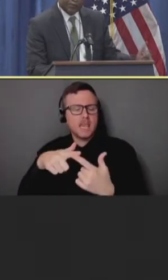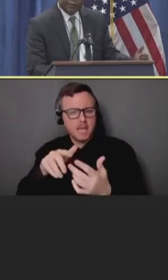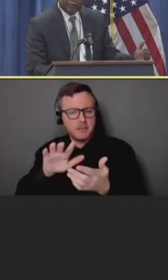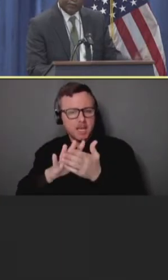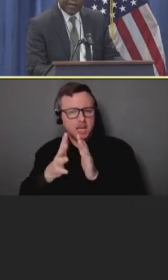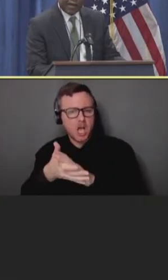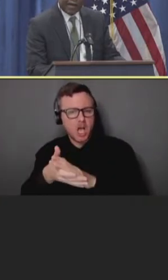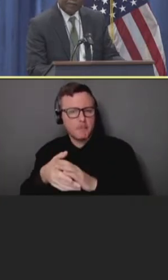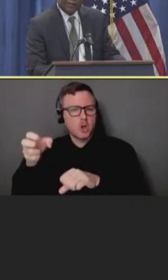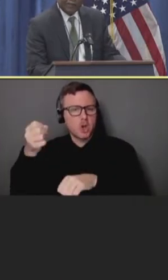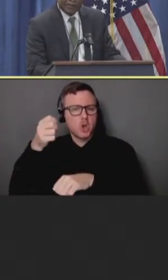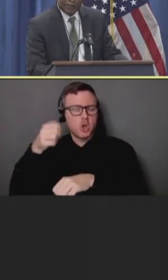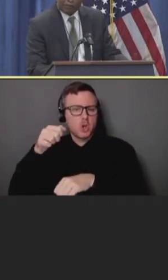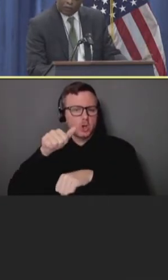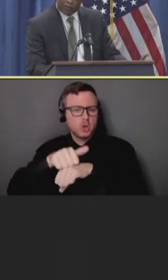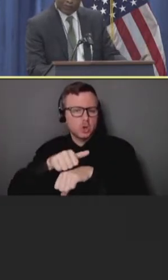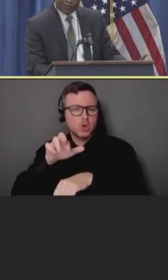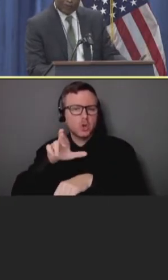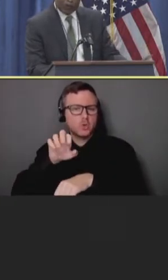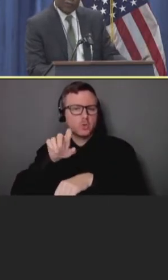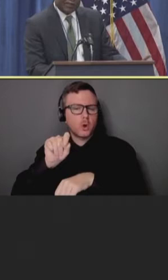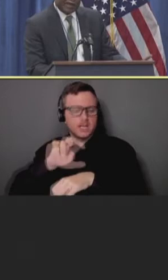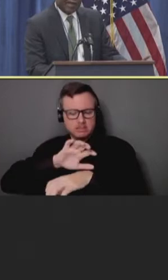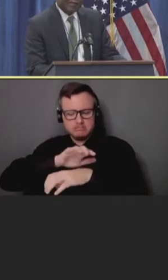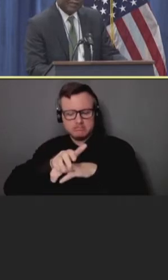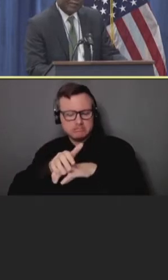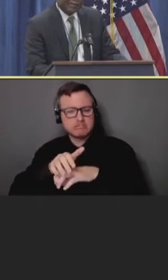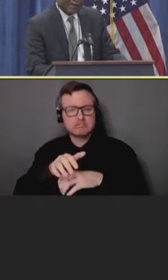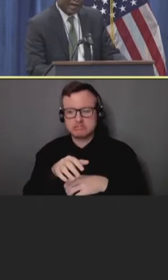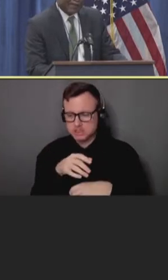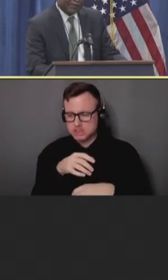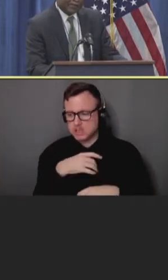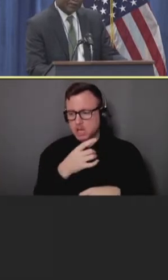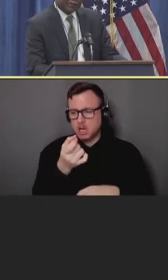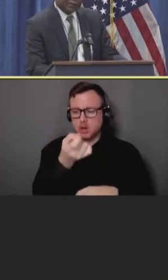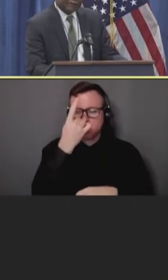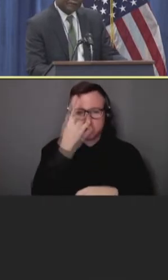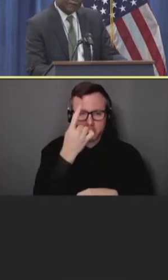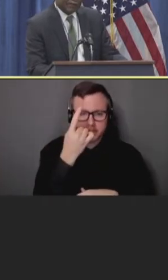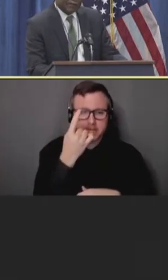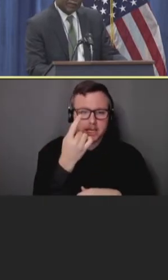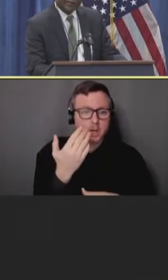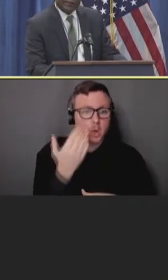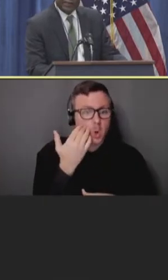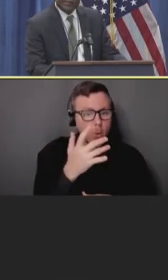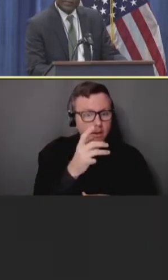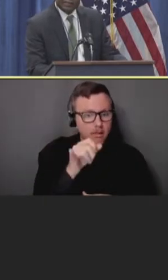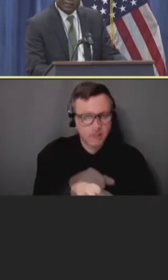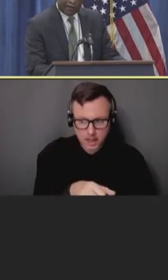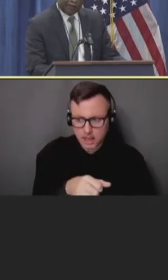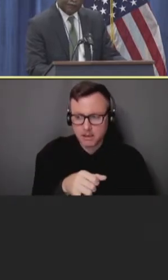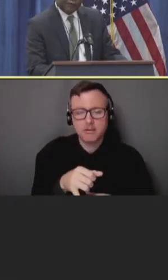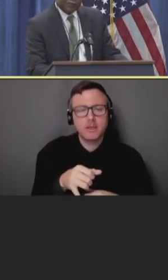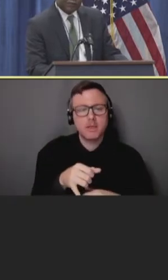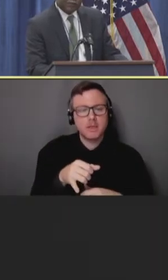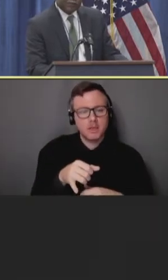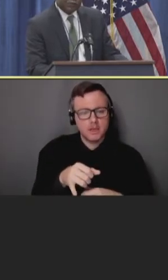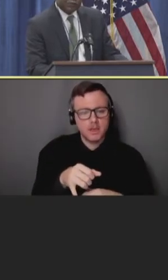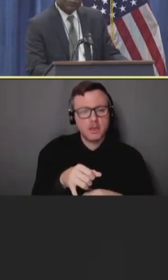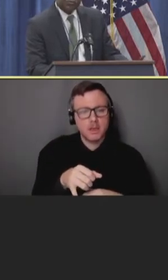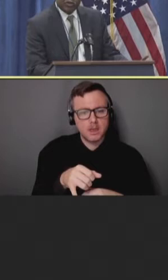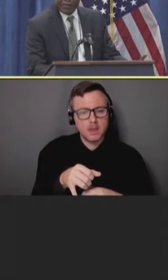period of time. The importance of noting that is that it lended itself to spread.